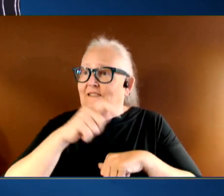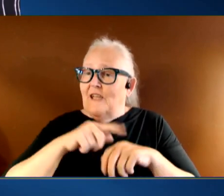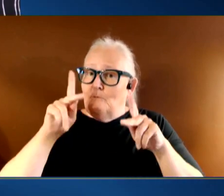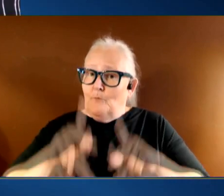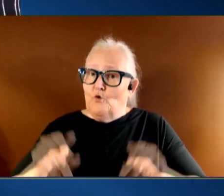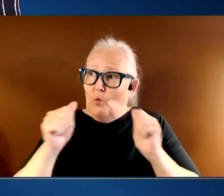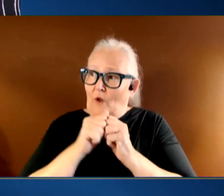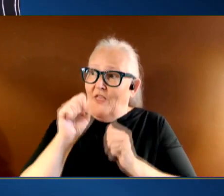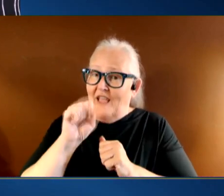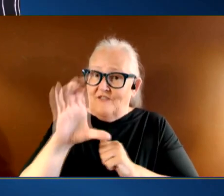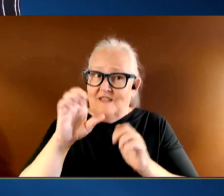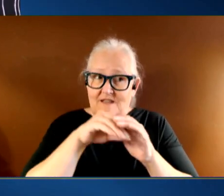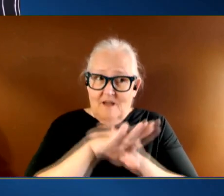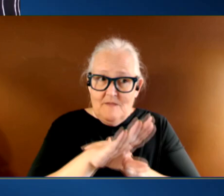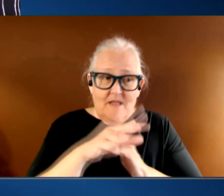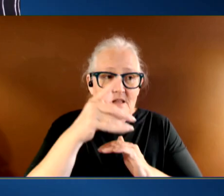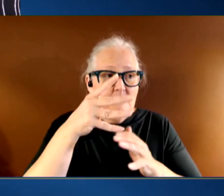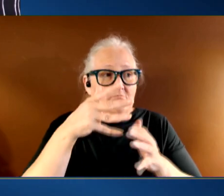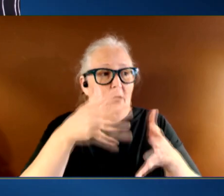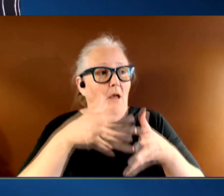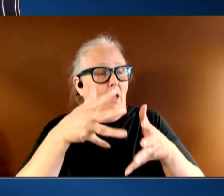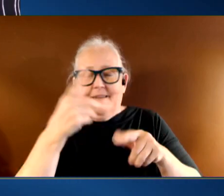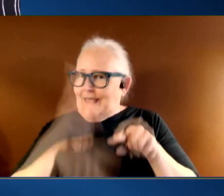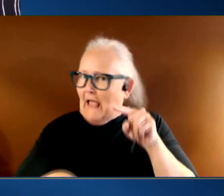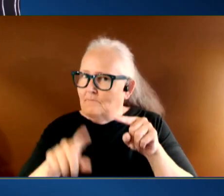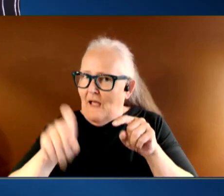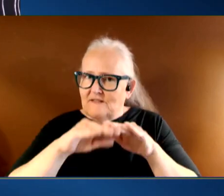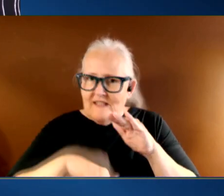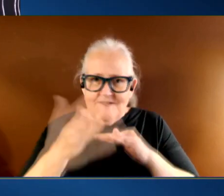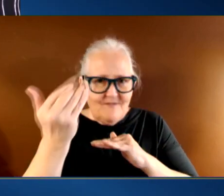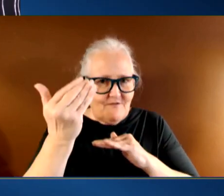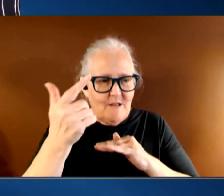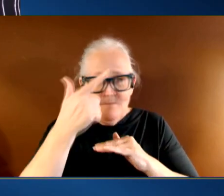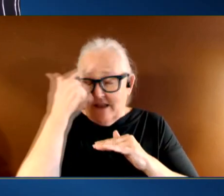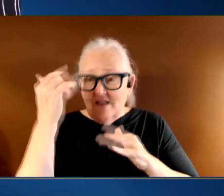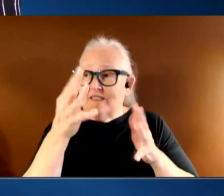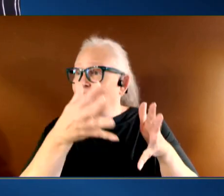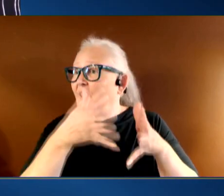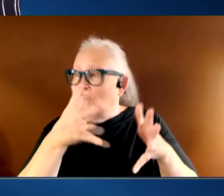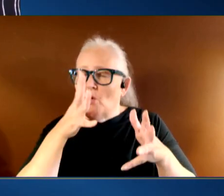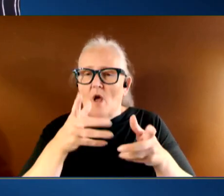organ damage. So, we made sure that every sickle cell warrior that comes in through the doors is